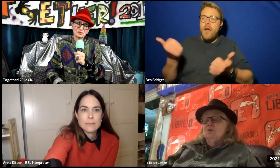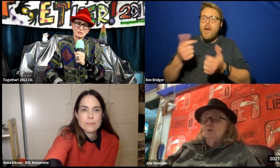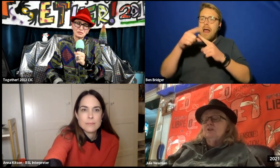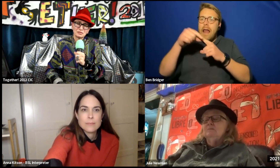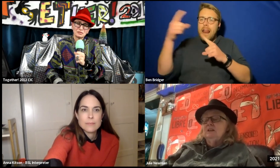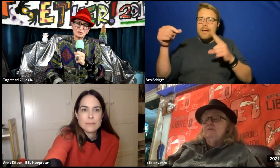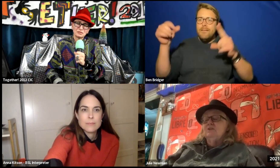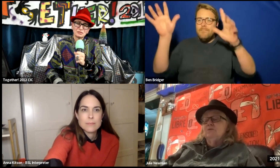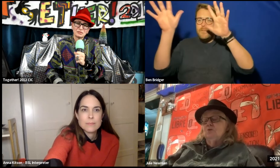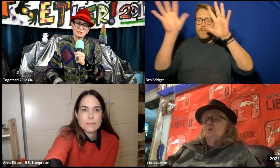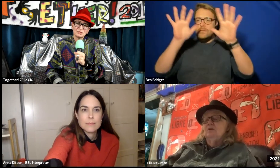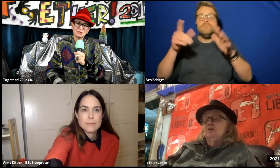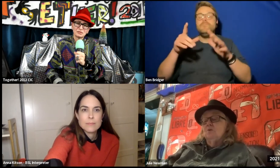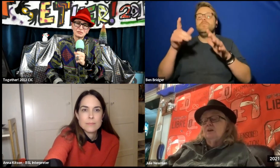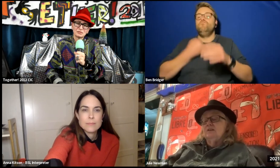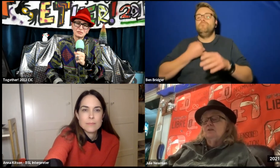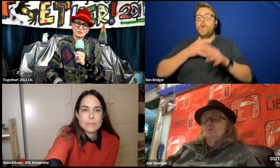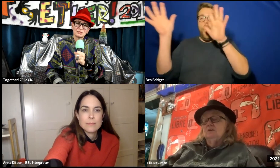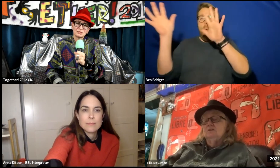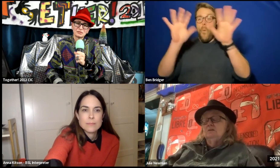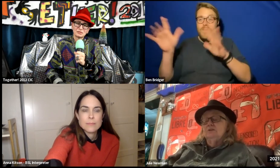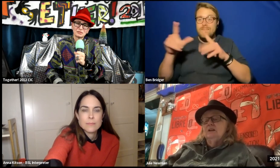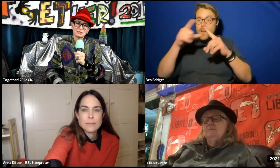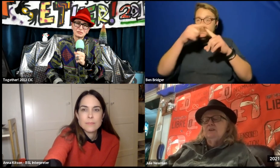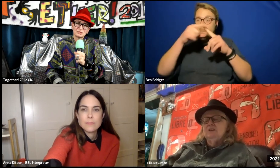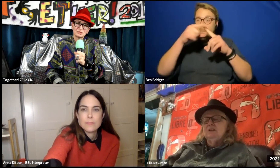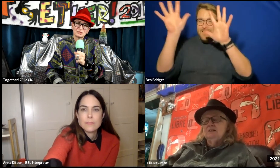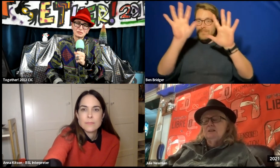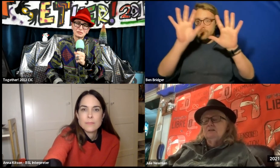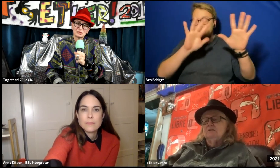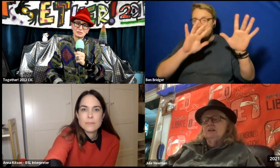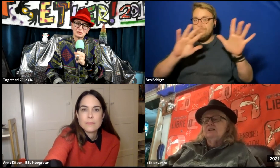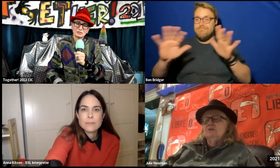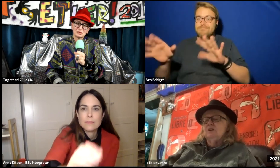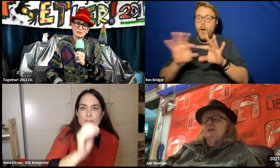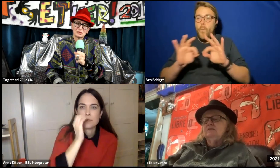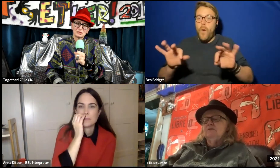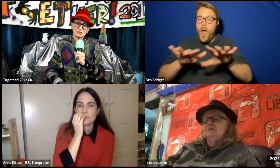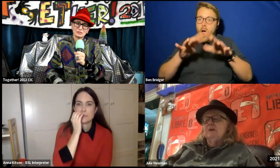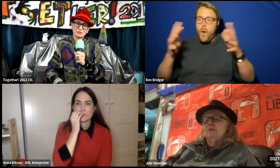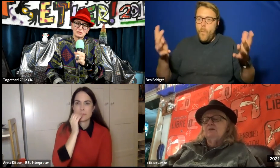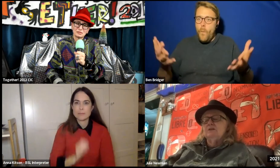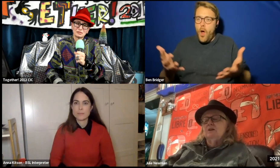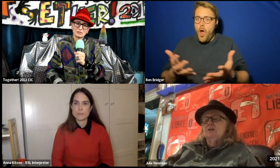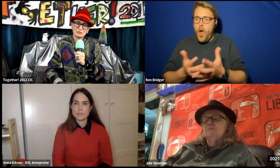The autumn leaves fall on a quieter world. Busy still. Getting ready for the barren times